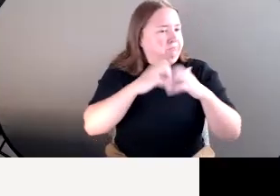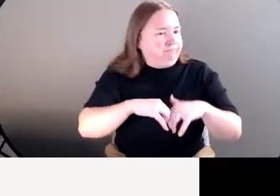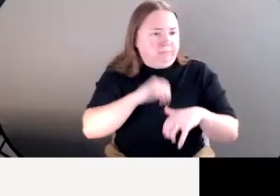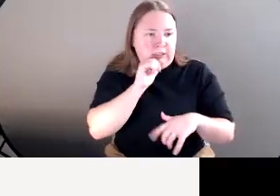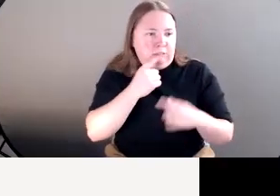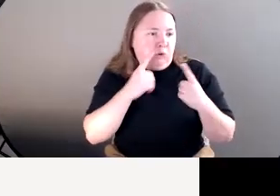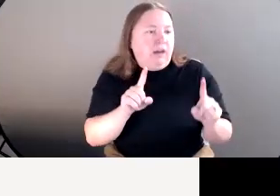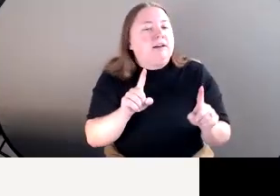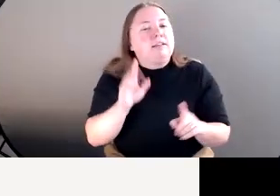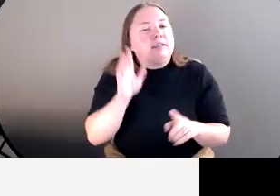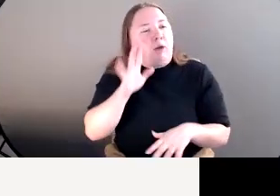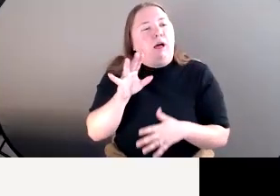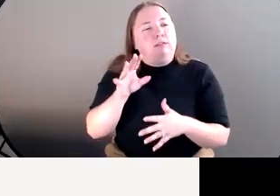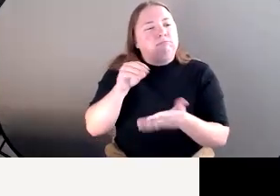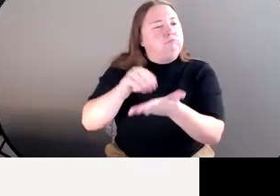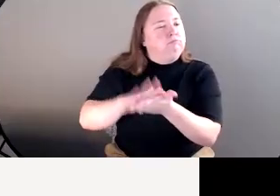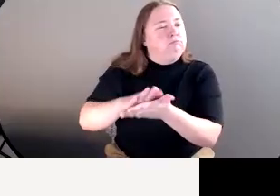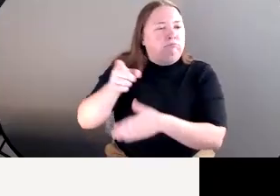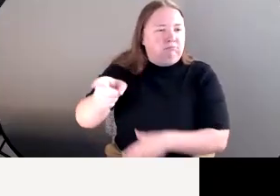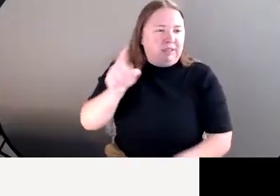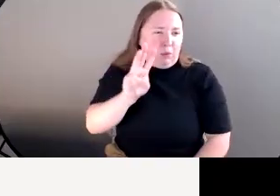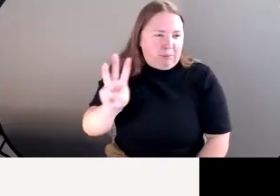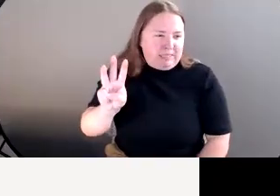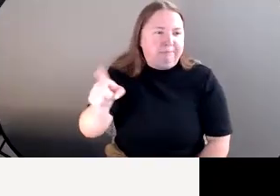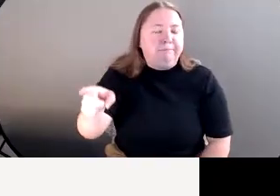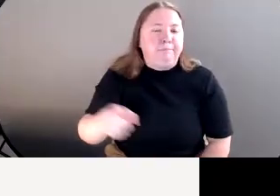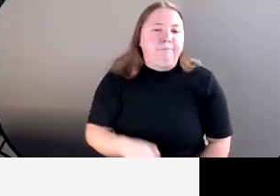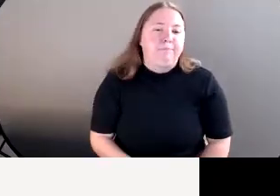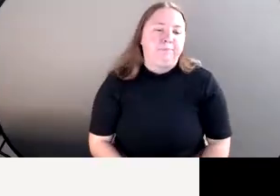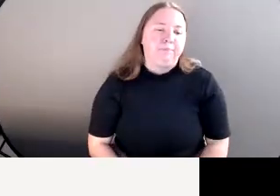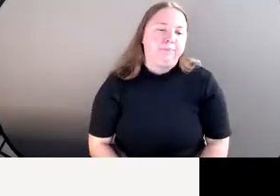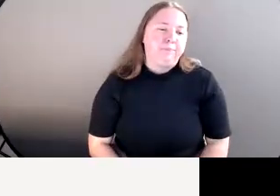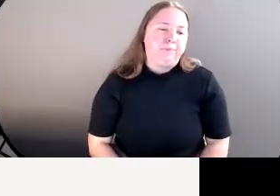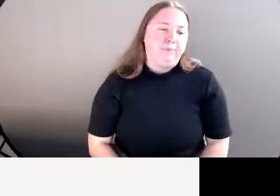And so again, this is good website to bookmark,